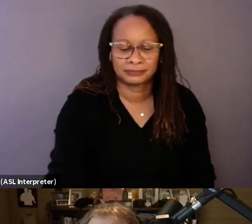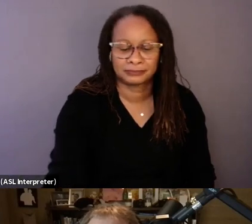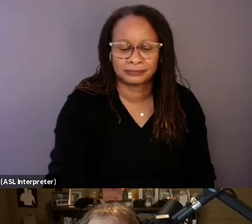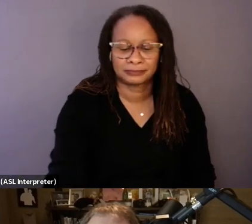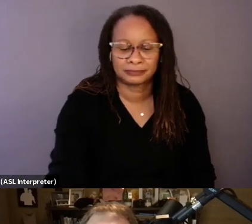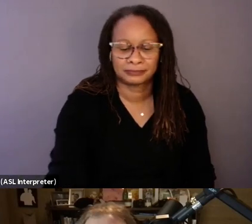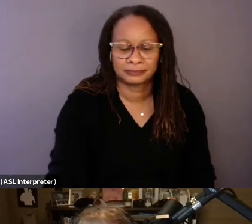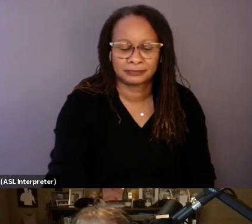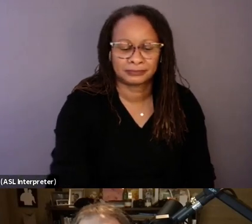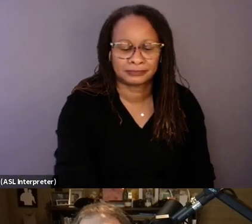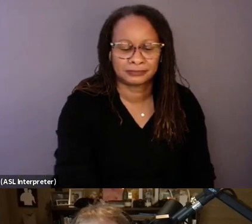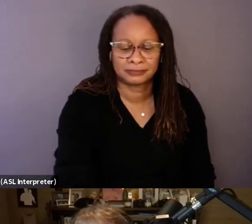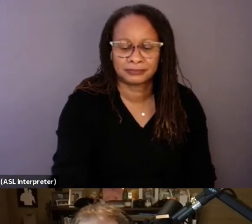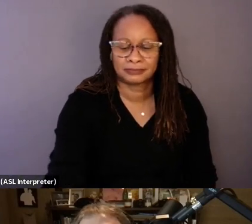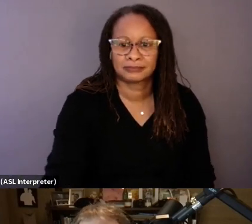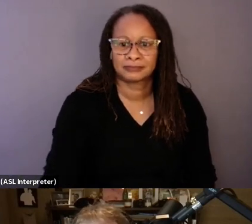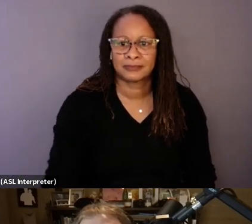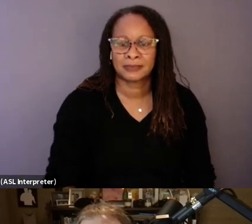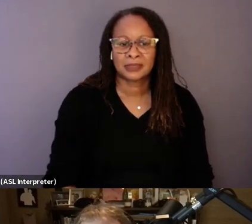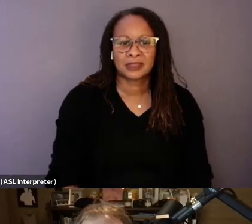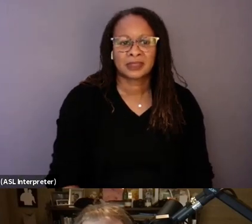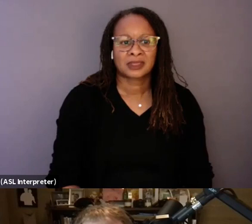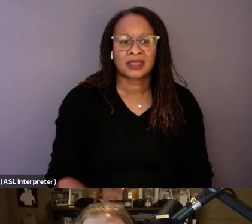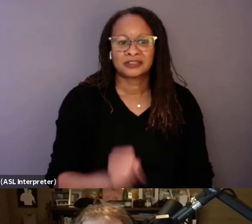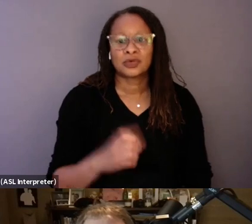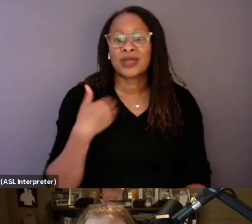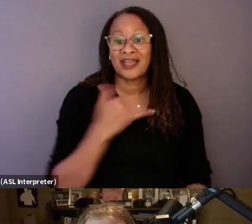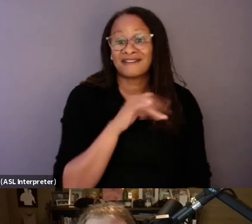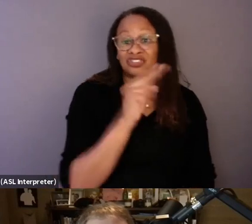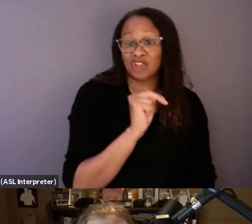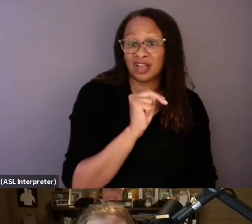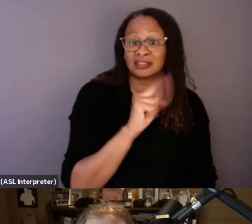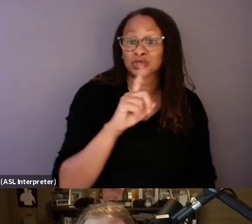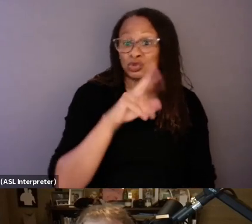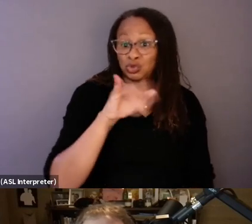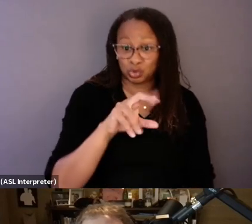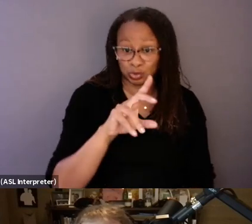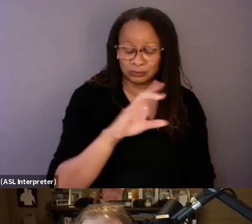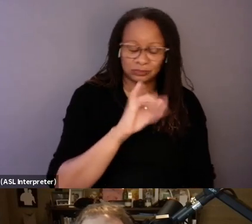besides Judy and John's is John and Dan Aykroyd Yeah, yeah. And how that friendship nurtured both of them